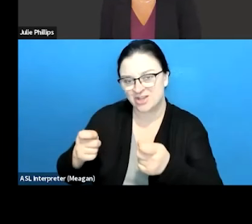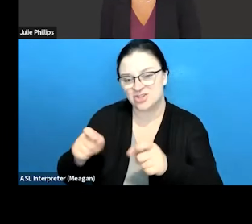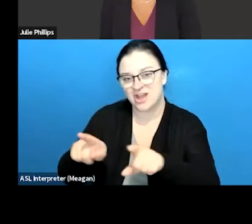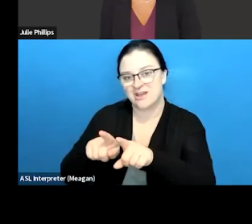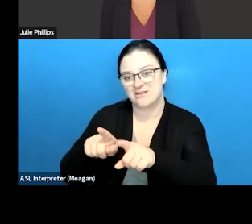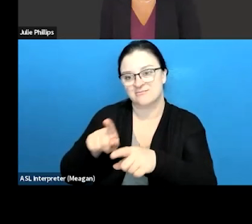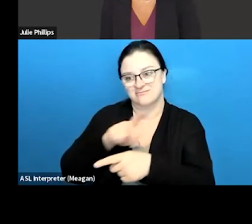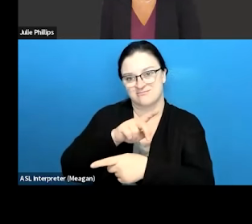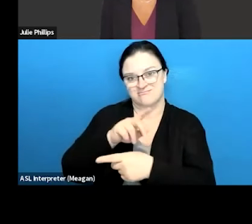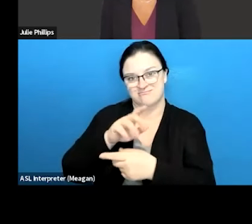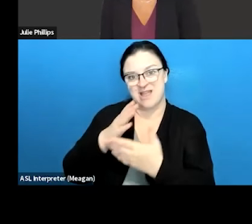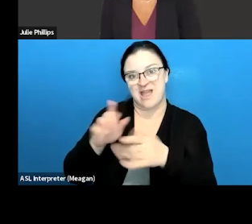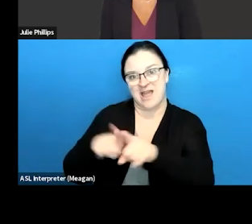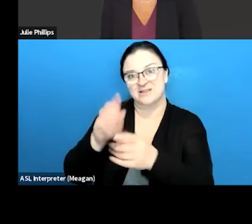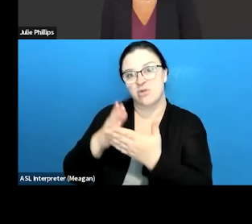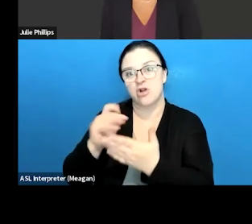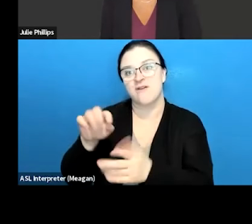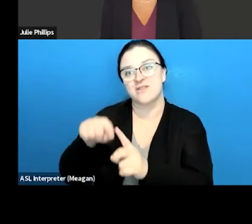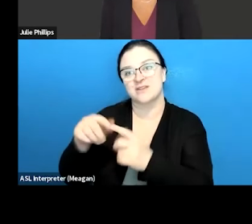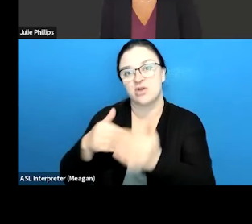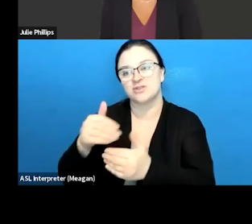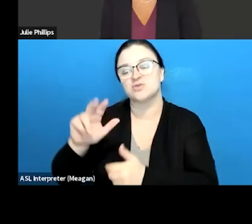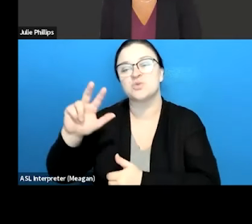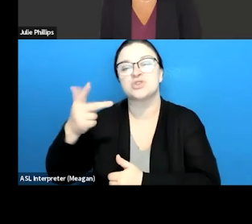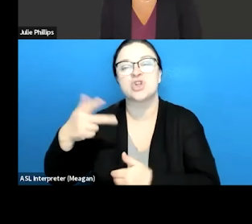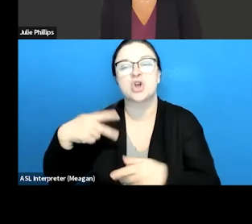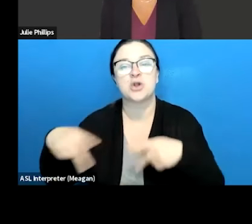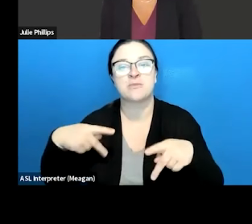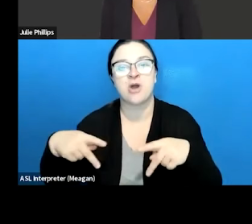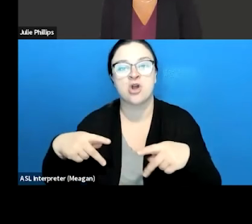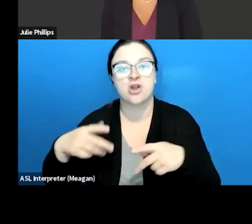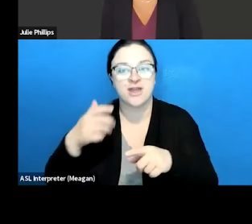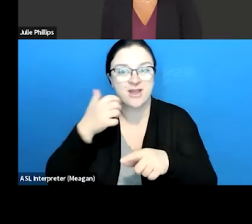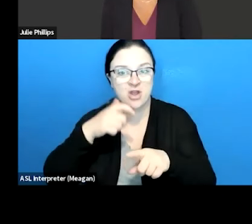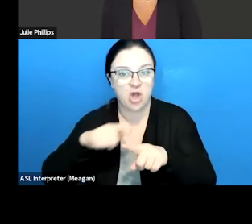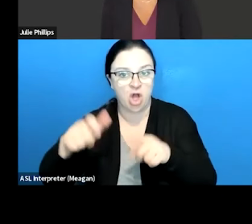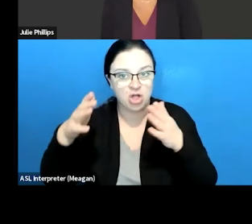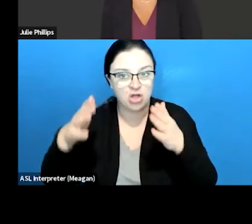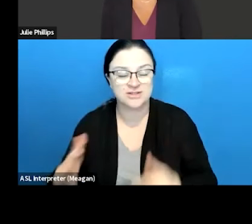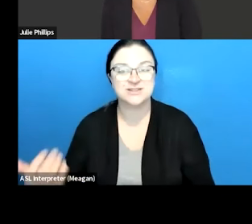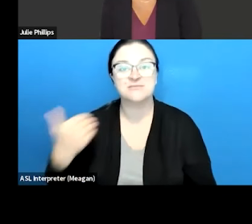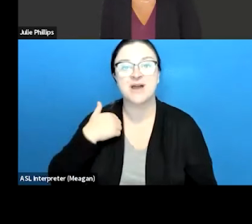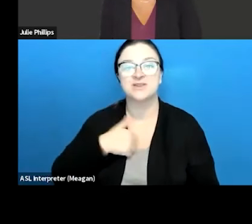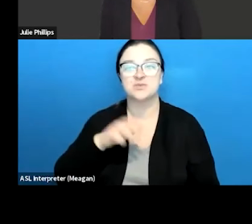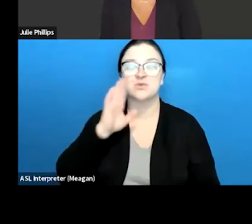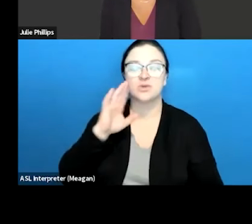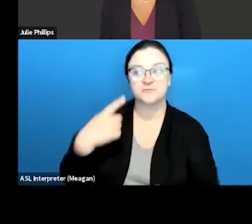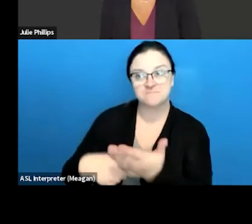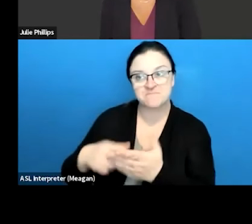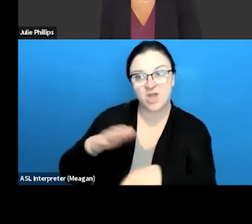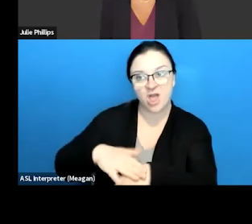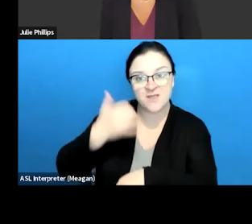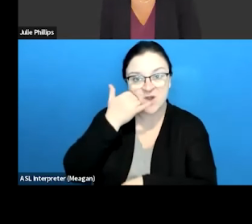was third party callers. In the past, we would talk with them on the phone and assist as we could that way,